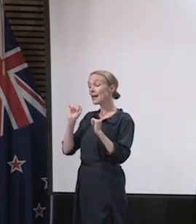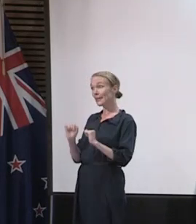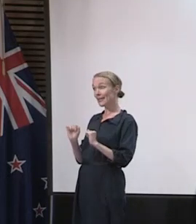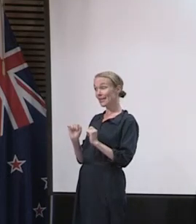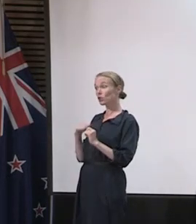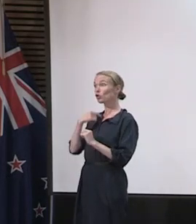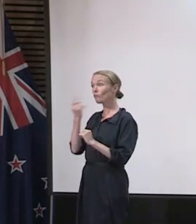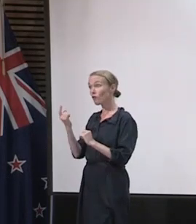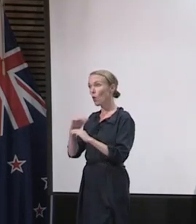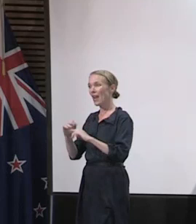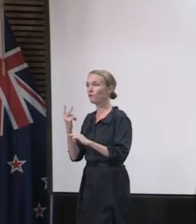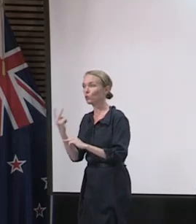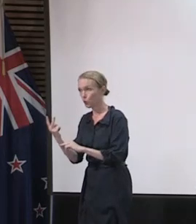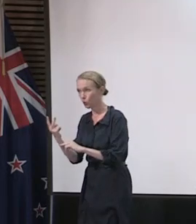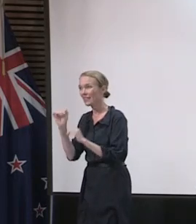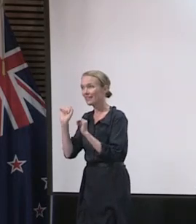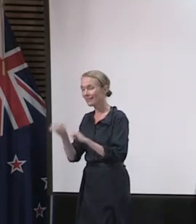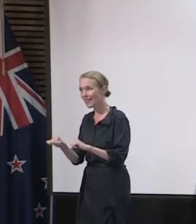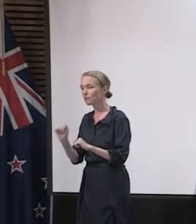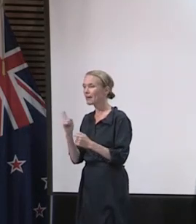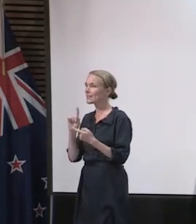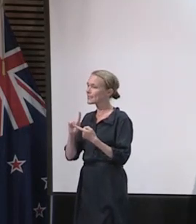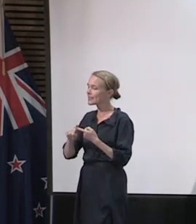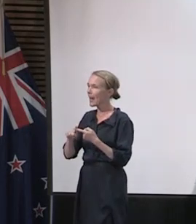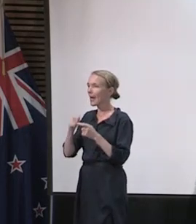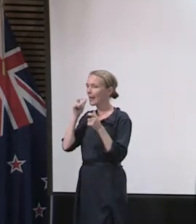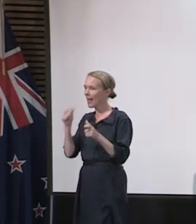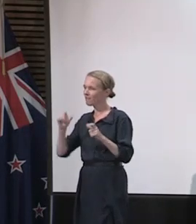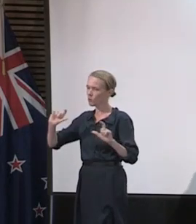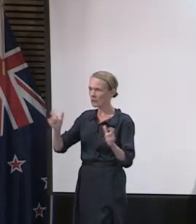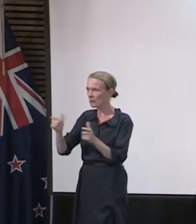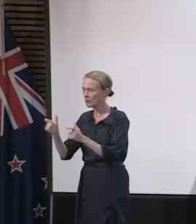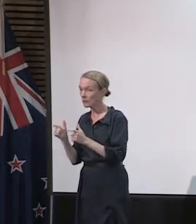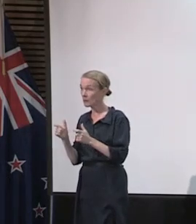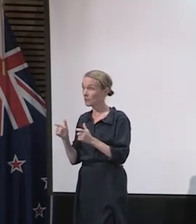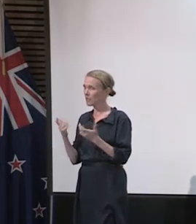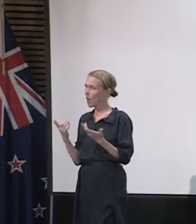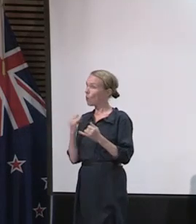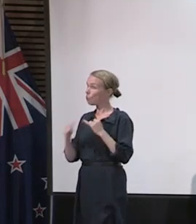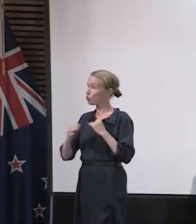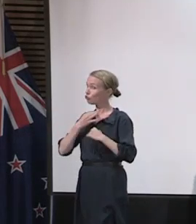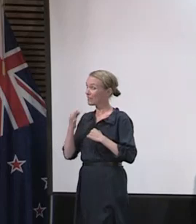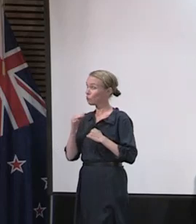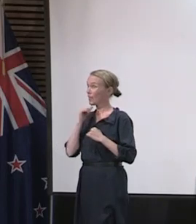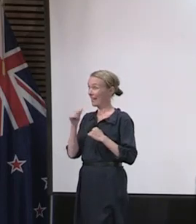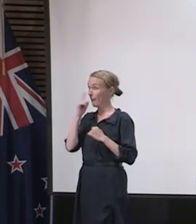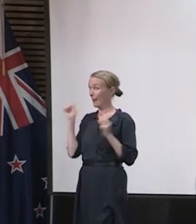although we're moving into alert level 2, the issue continues to be managing